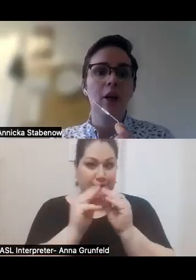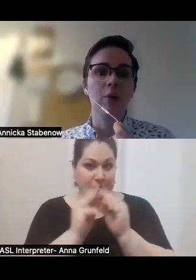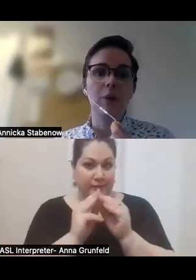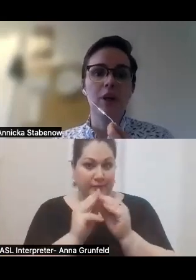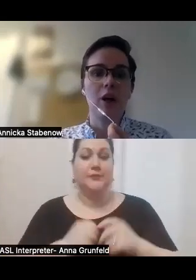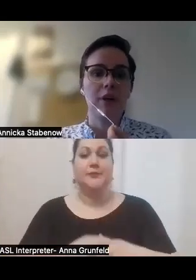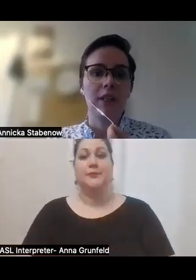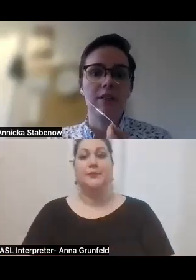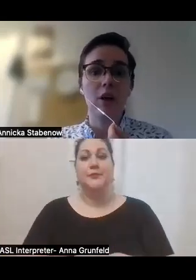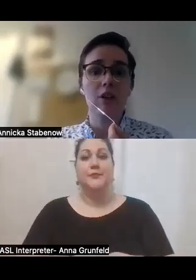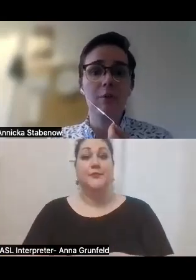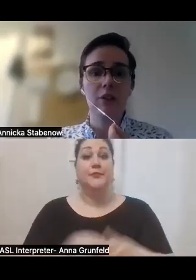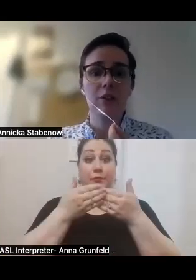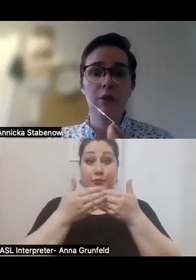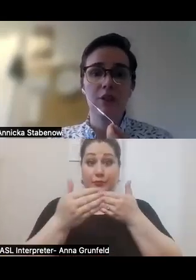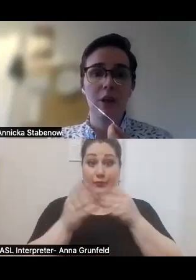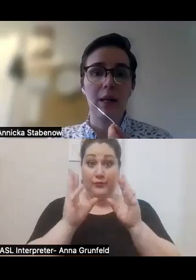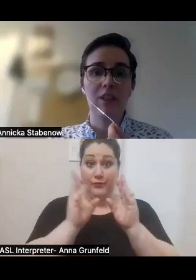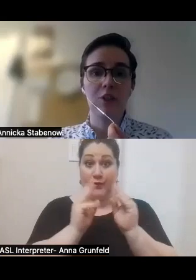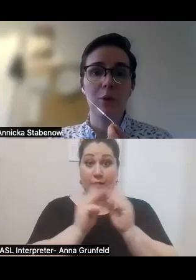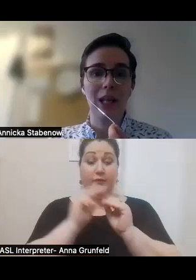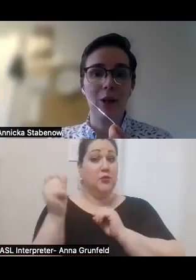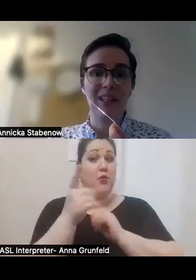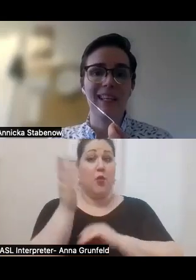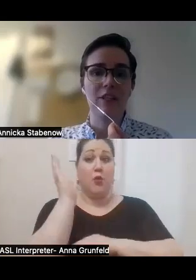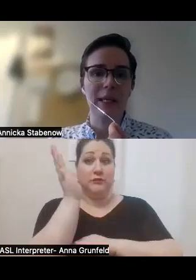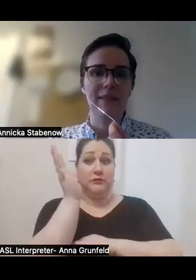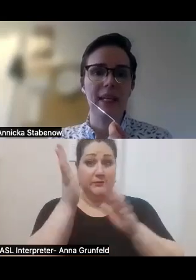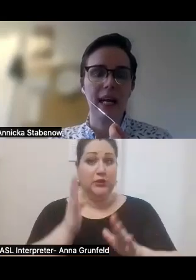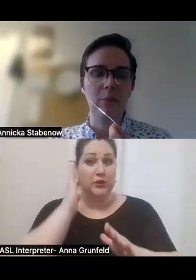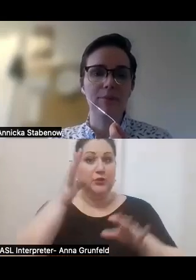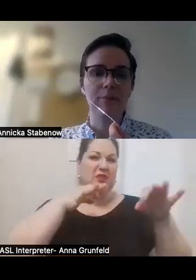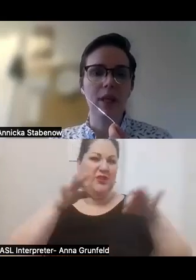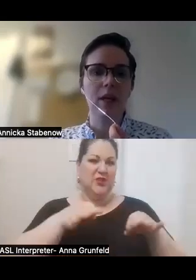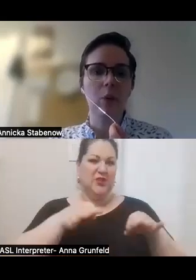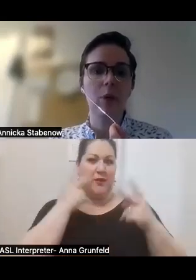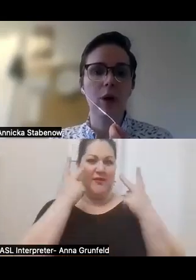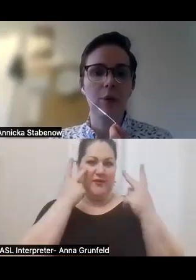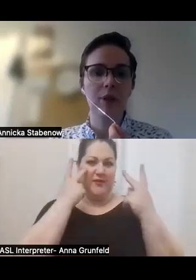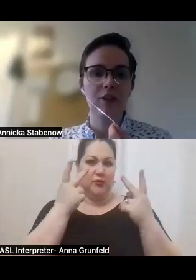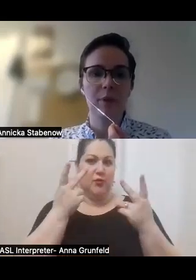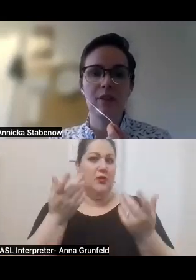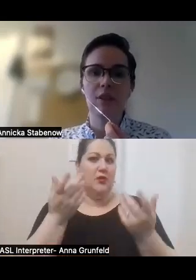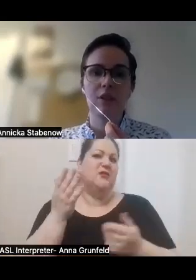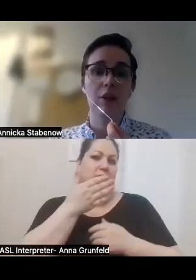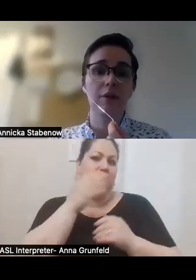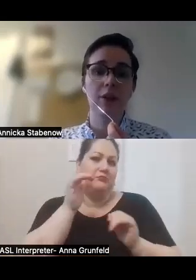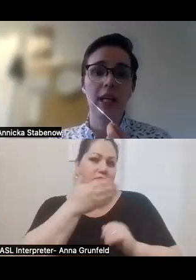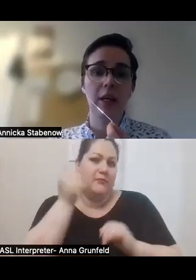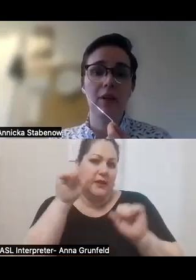Throughout the conference, all speakers will describe visual elements as best they can. We welcome participants to turn off their cameras,